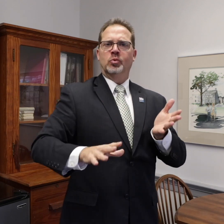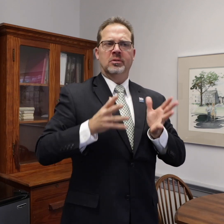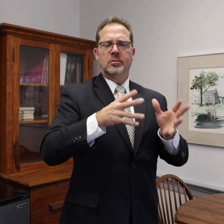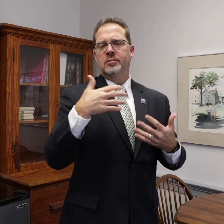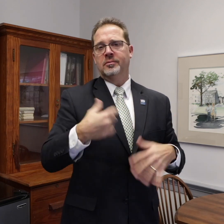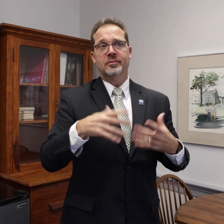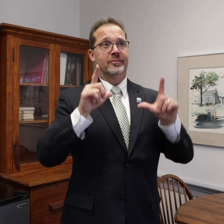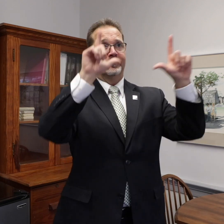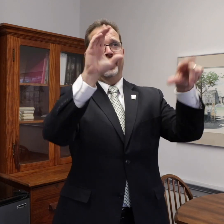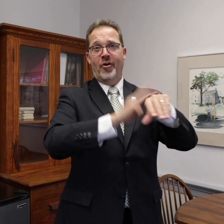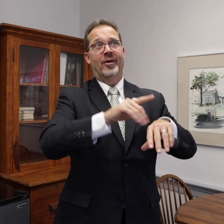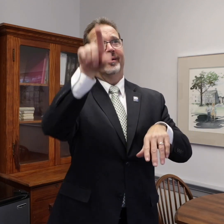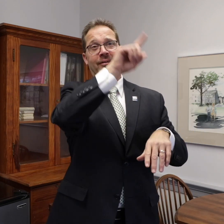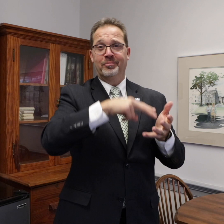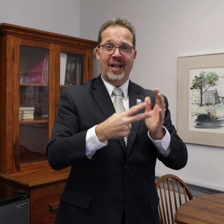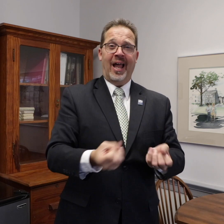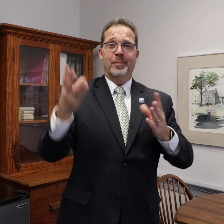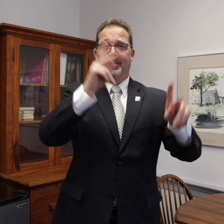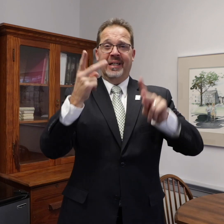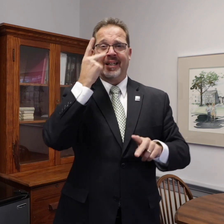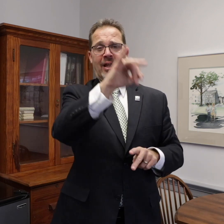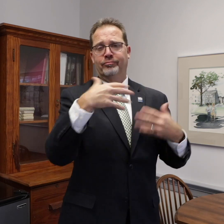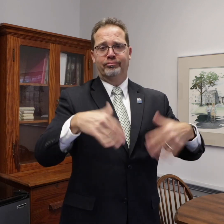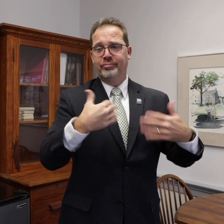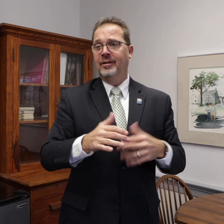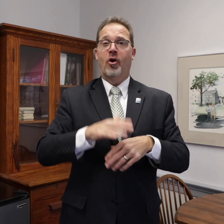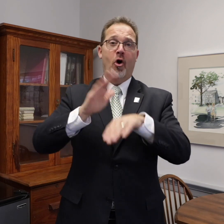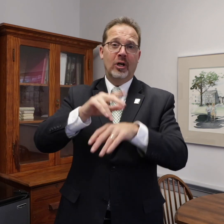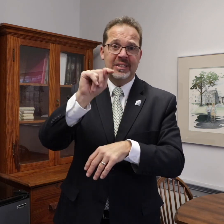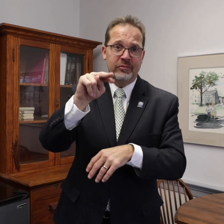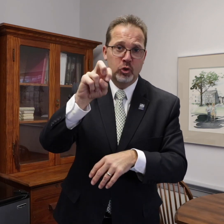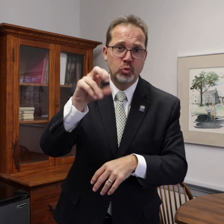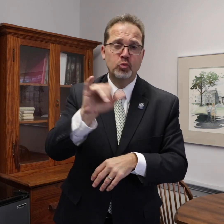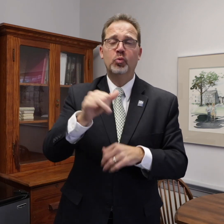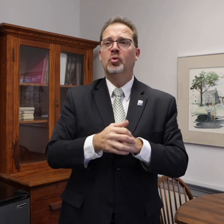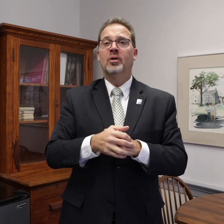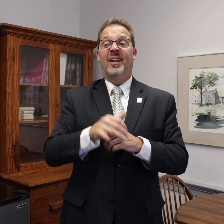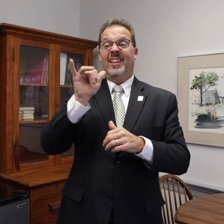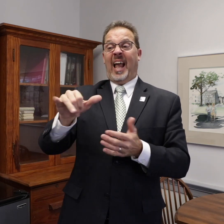local news. It will be hard to top the level of excitement on this day. The